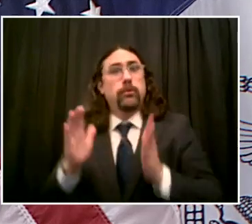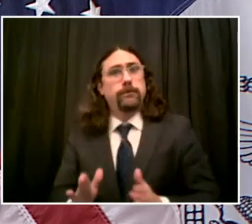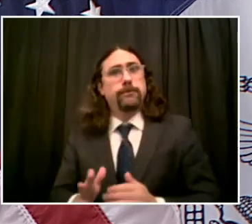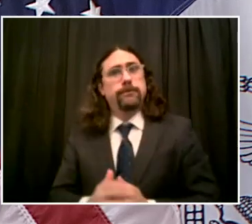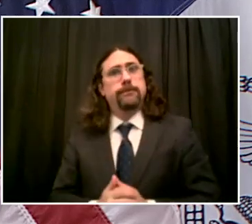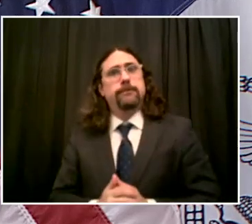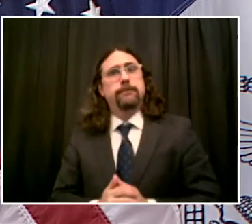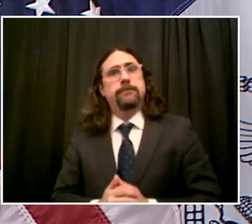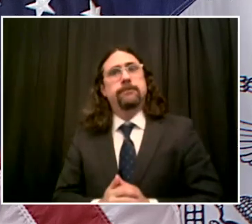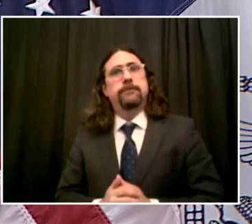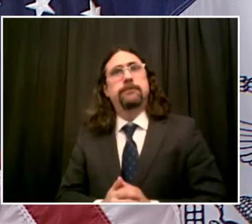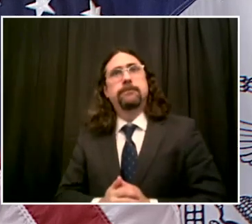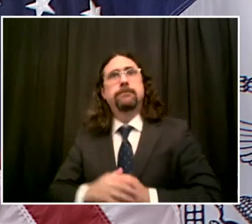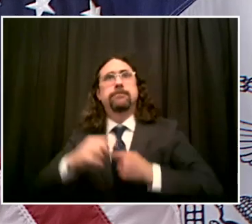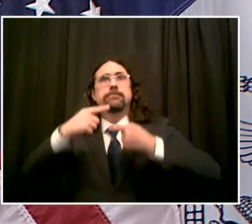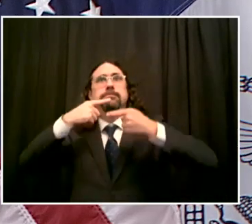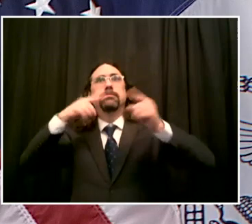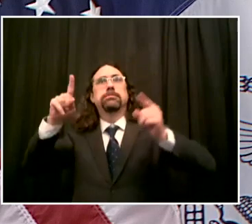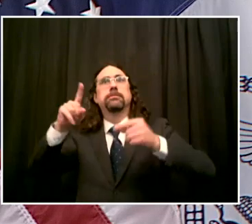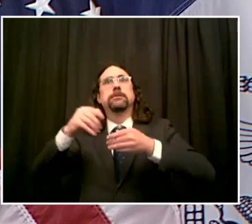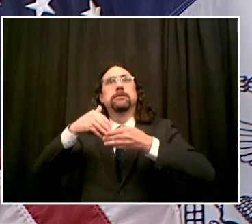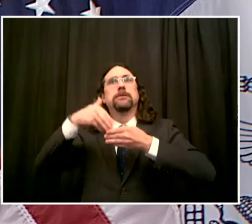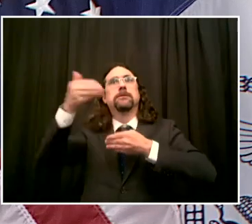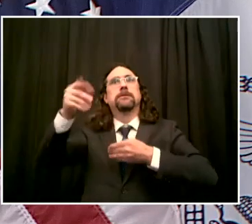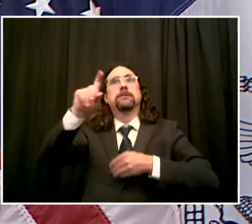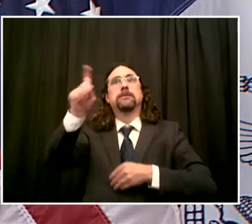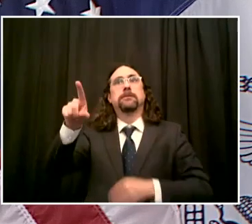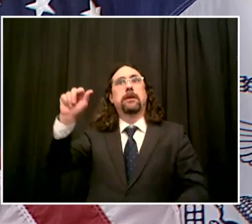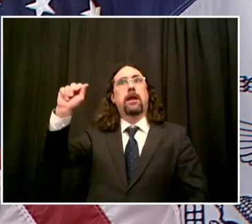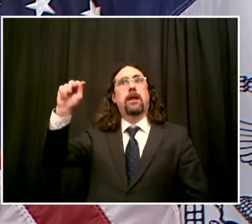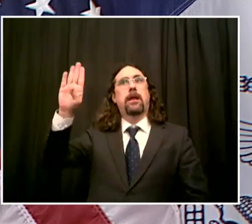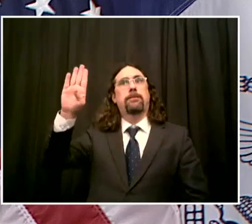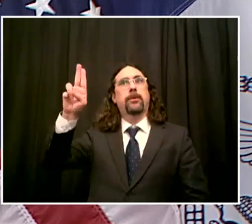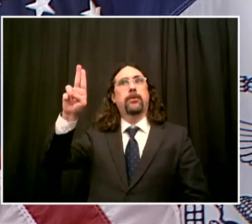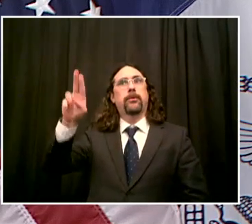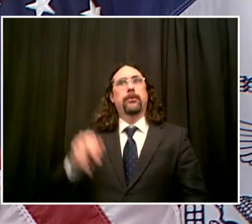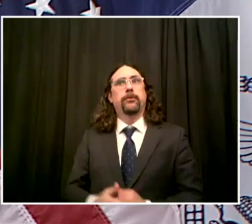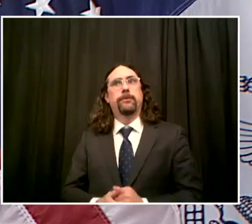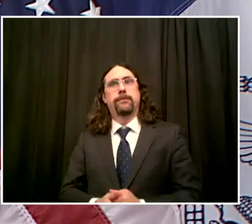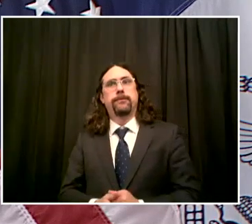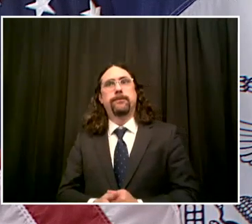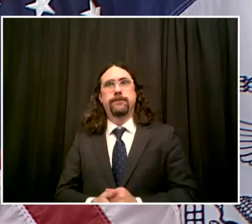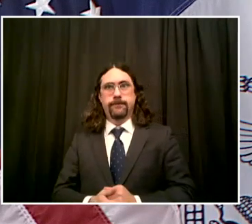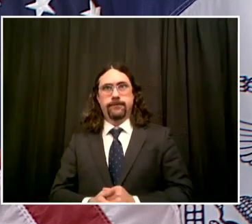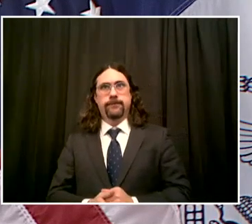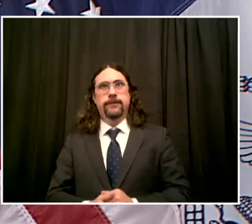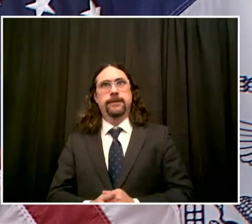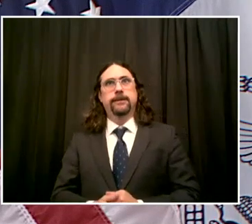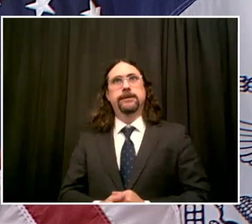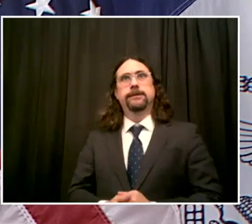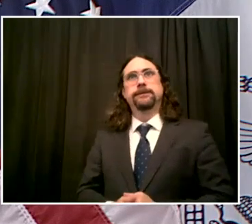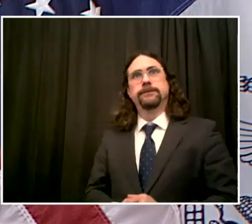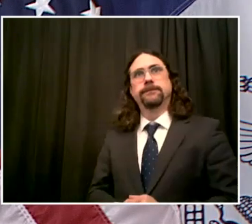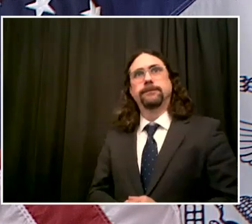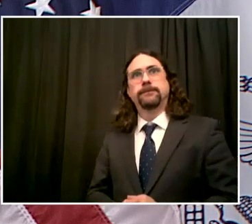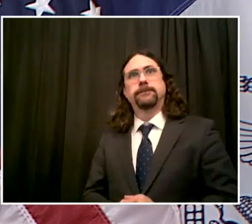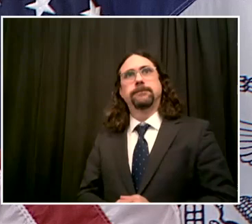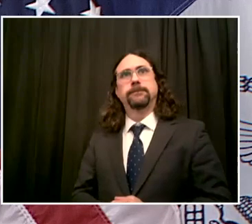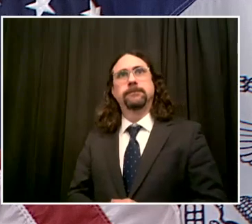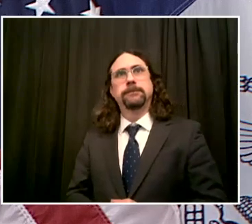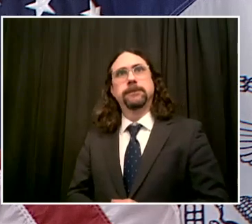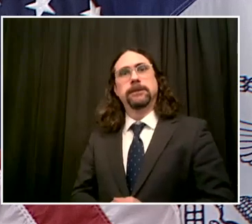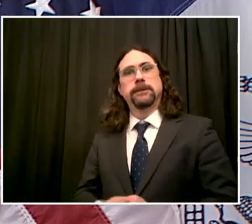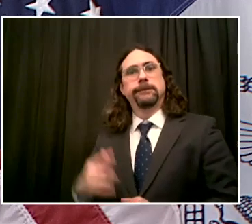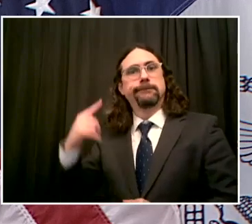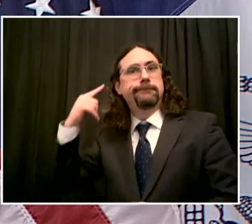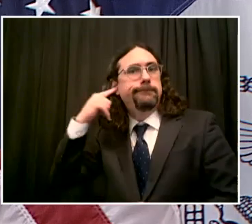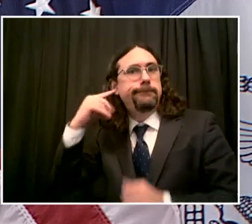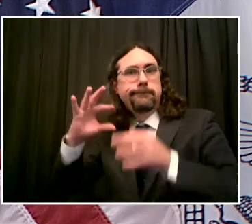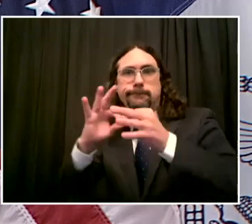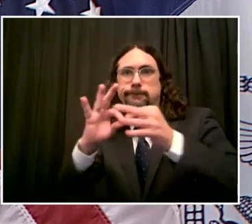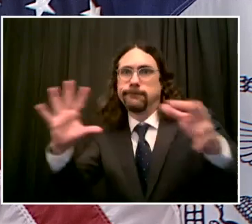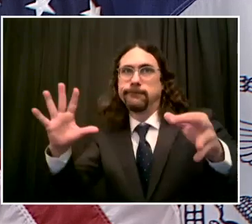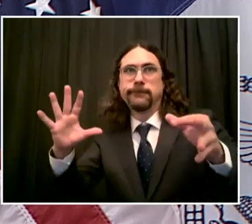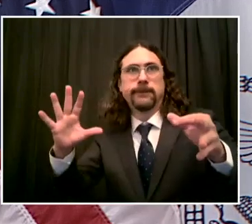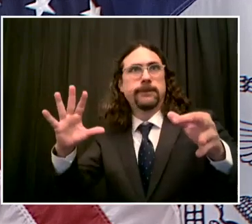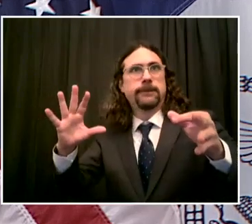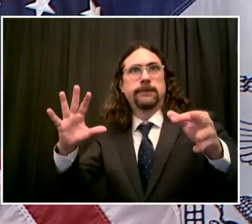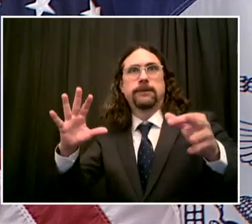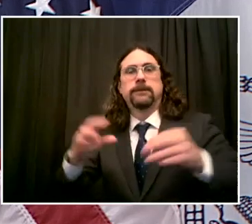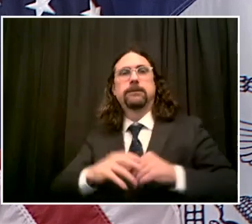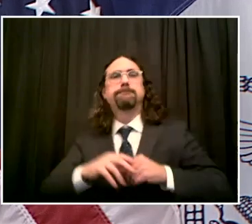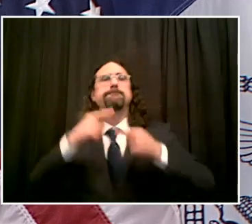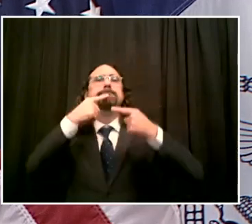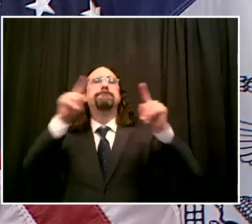Reporter: WE NEED TO